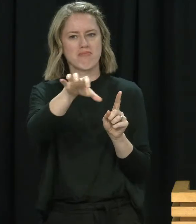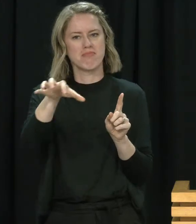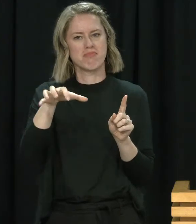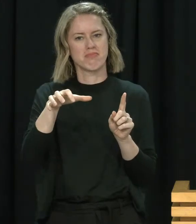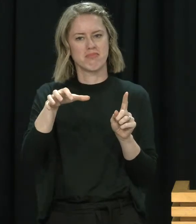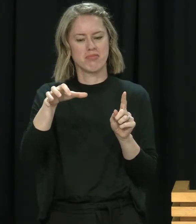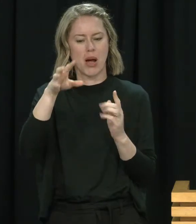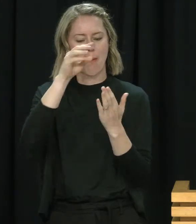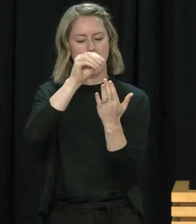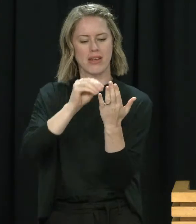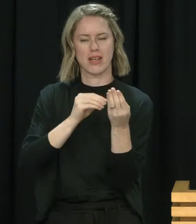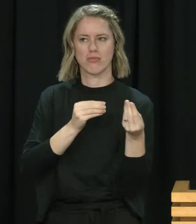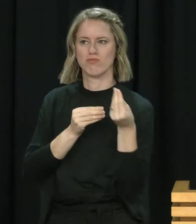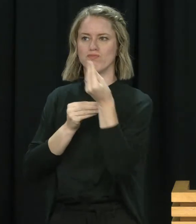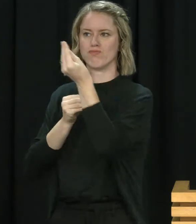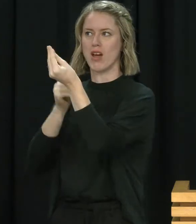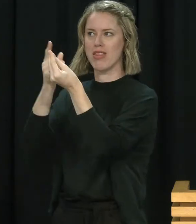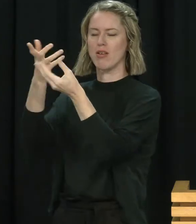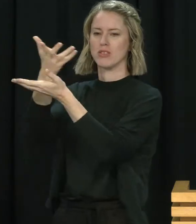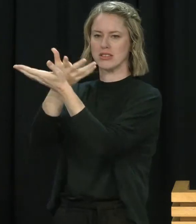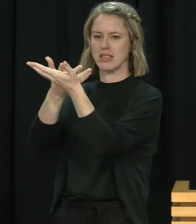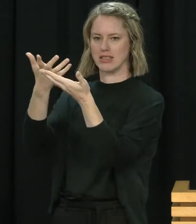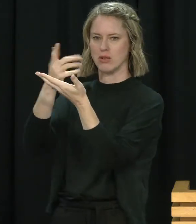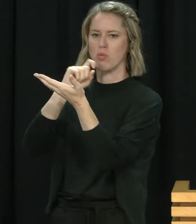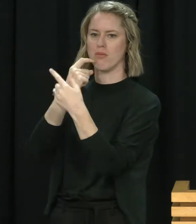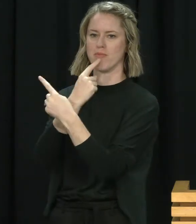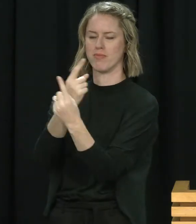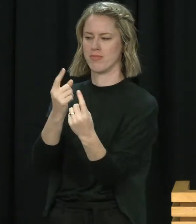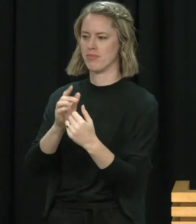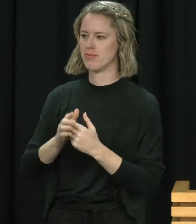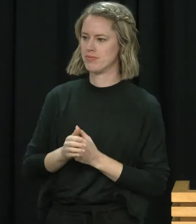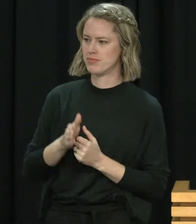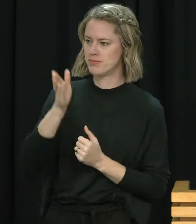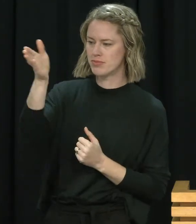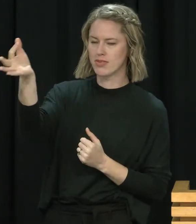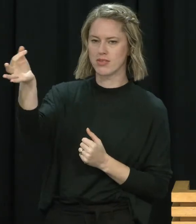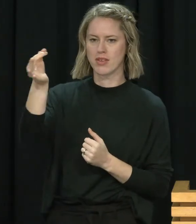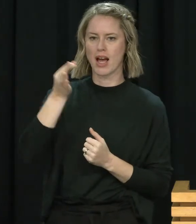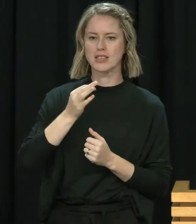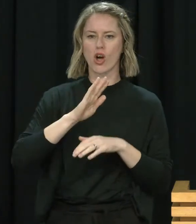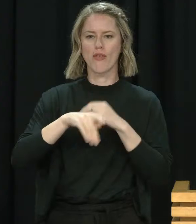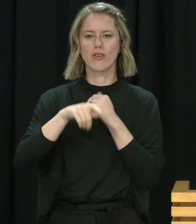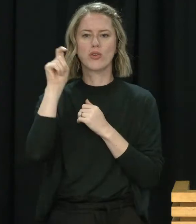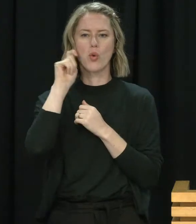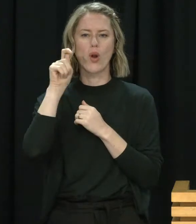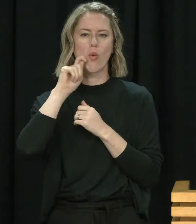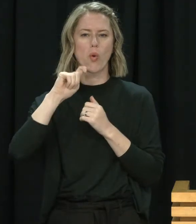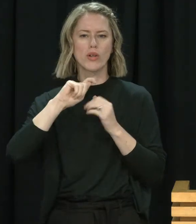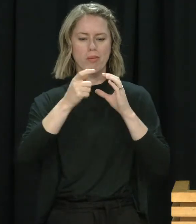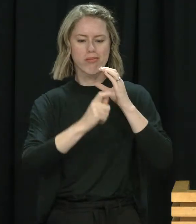around enforcement and implementation issues which comes from across government. So ours is part of that broader cross-government